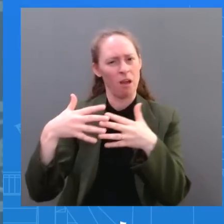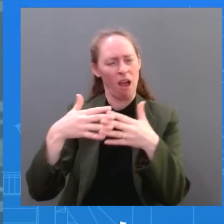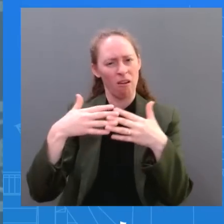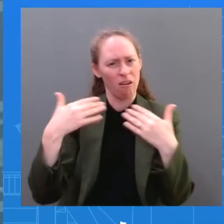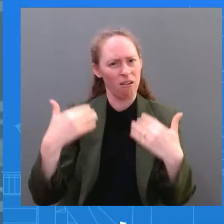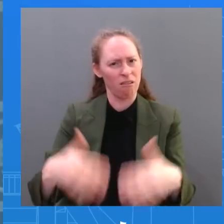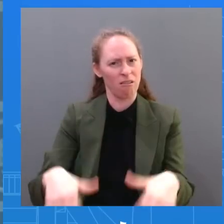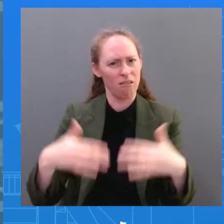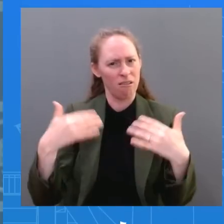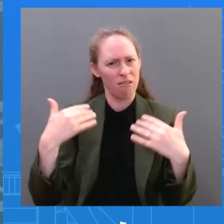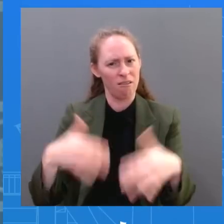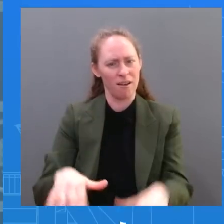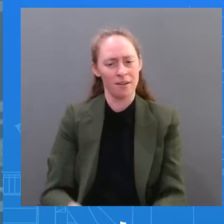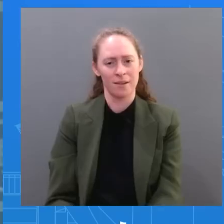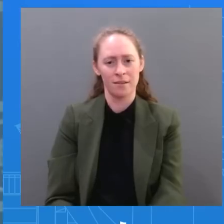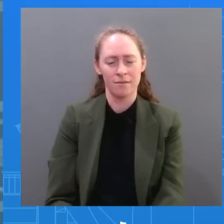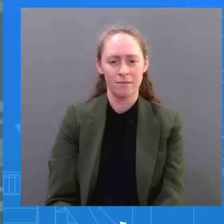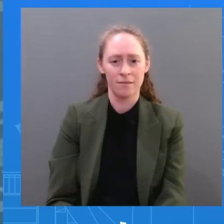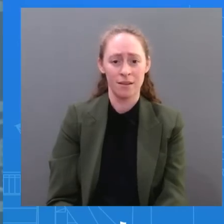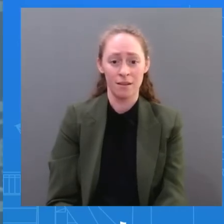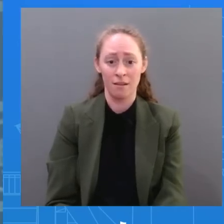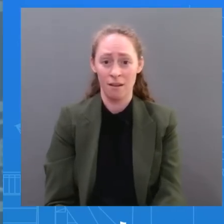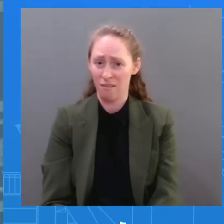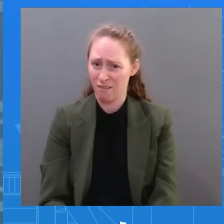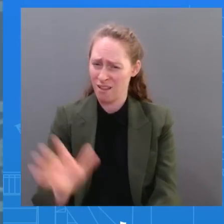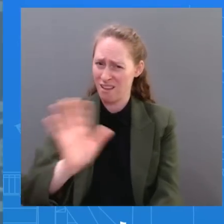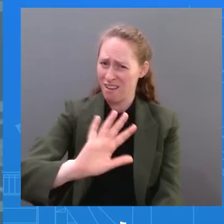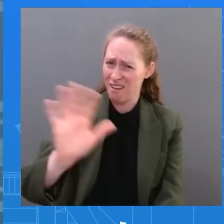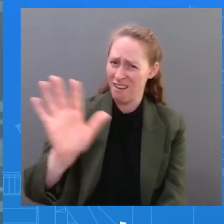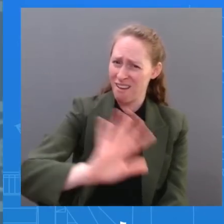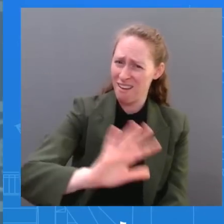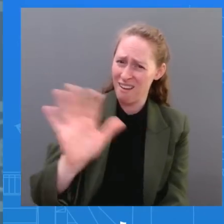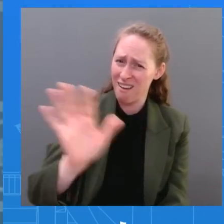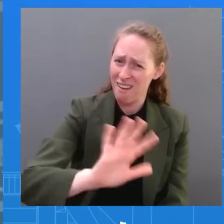if you watch, was very involved. So that's very, very different.